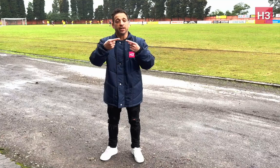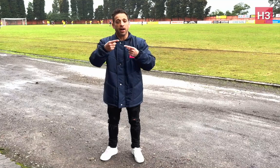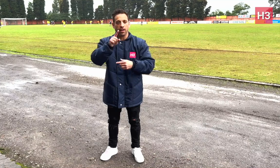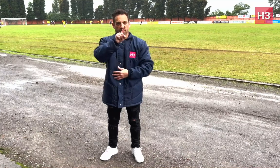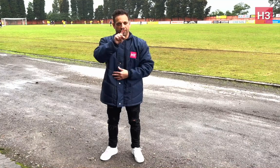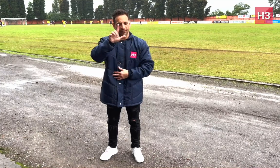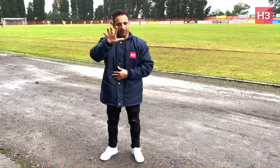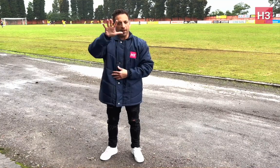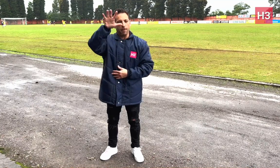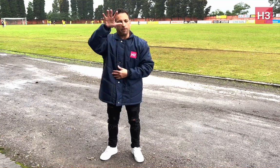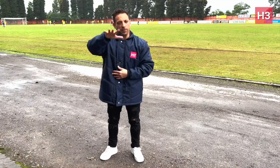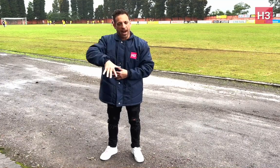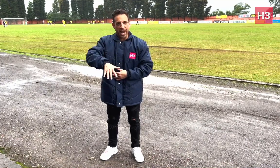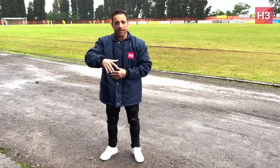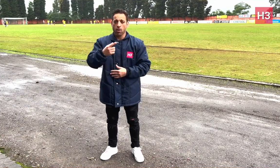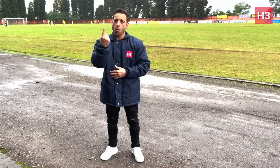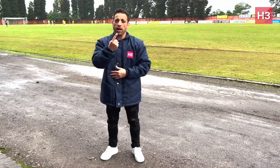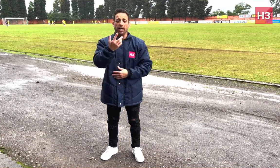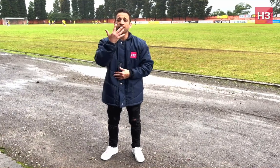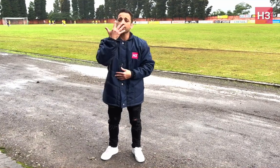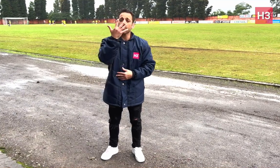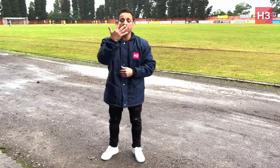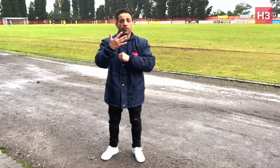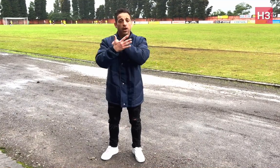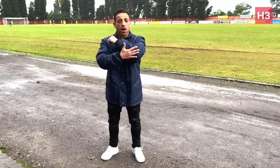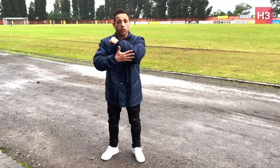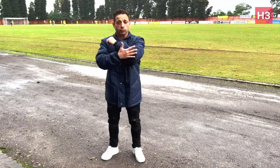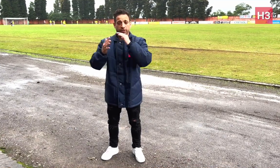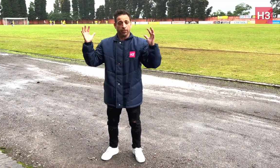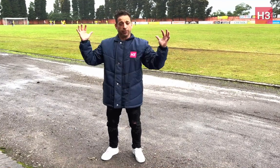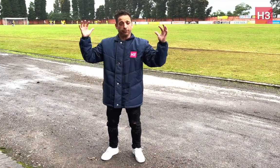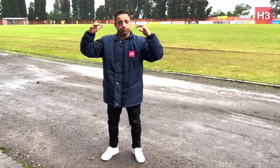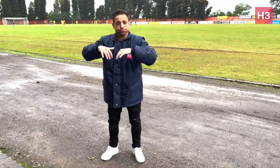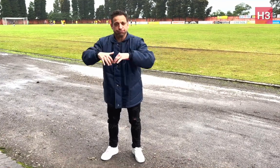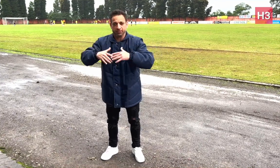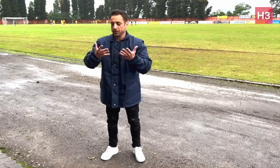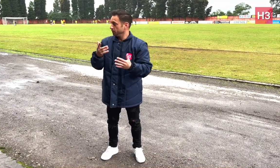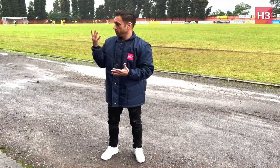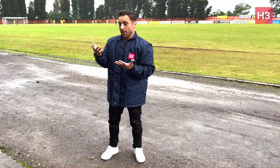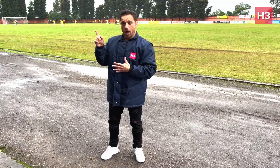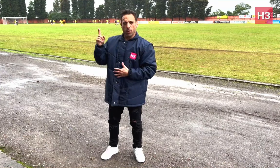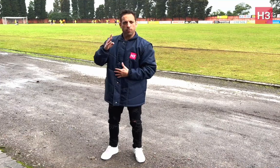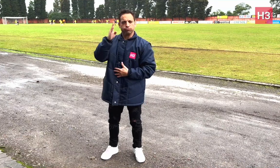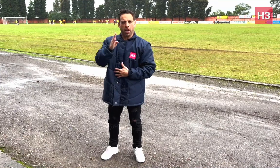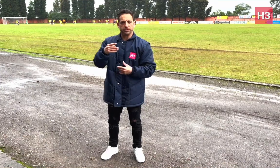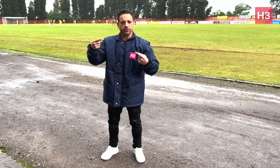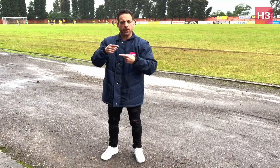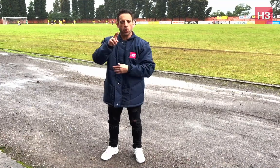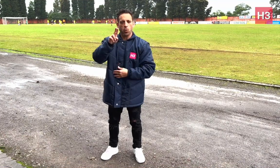The Women’s football final will also be played on the last day of Summer Deaflympics on 15th May.